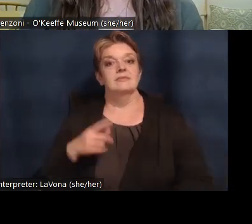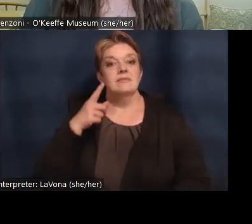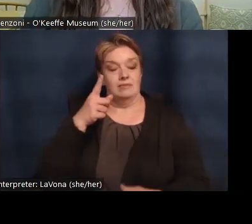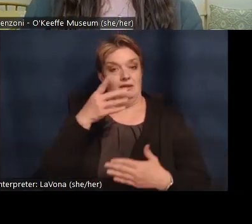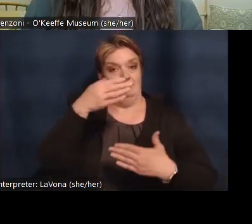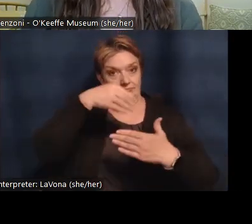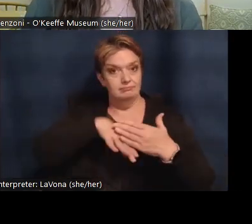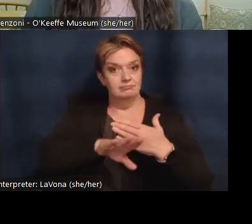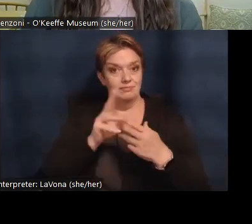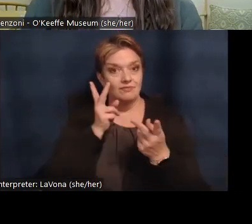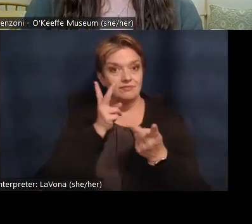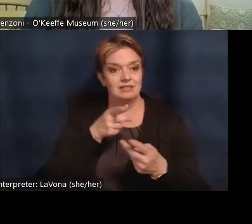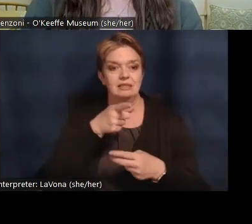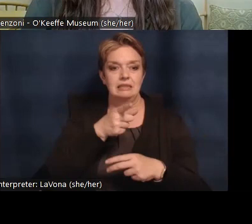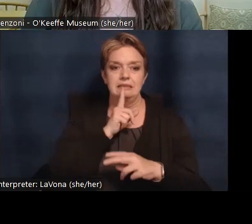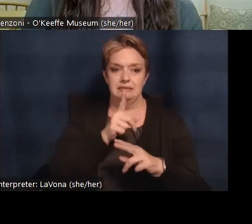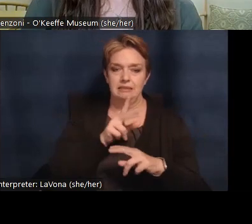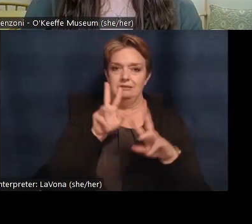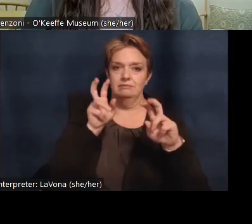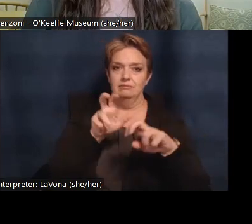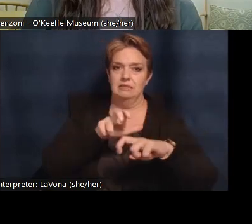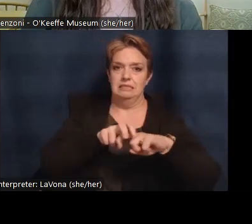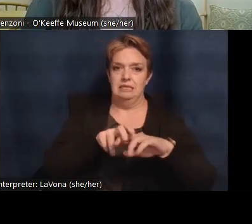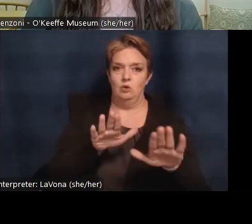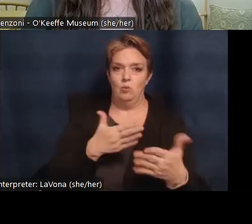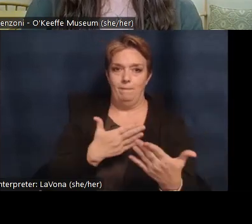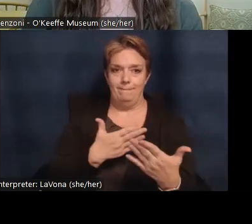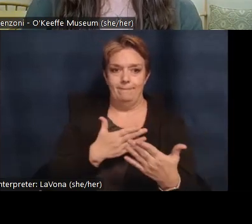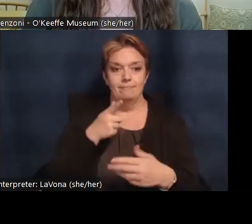This is the sitting room as it was set up in 1984.